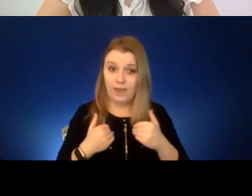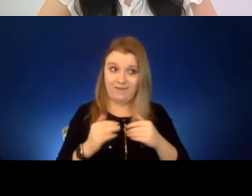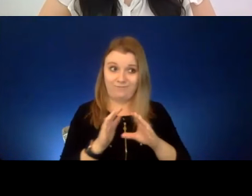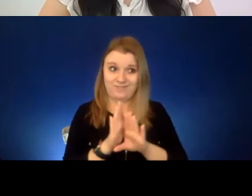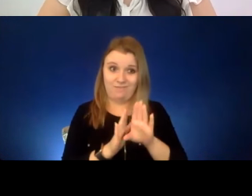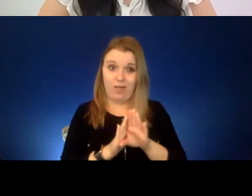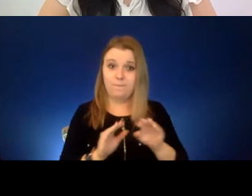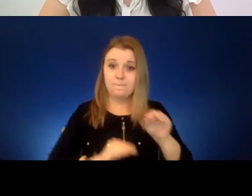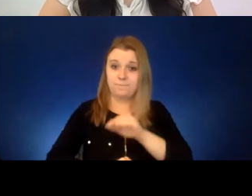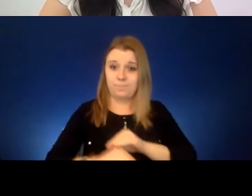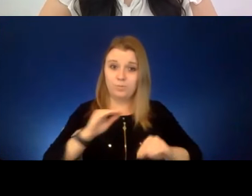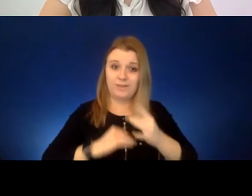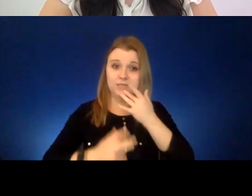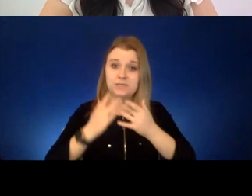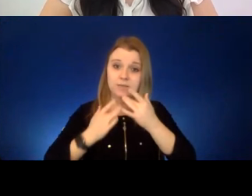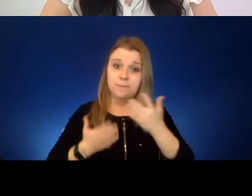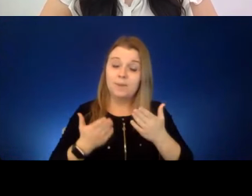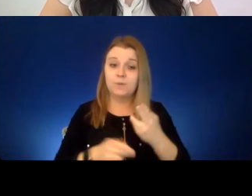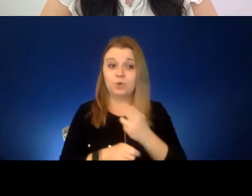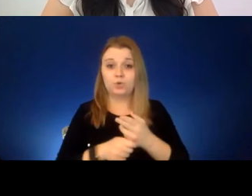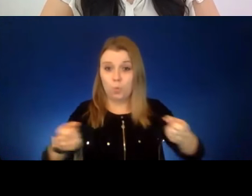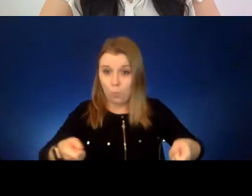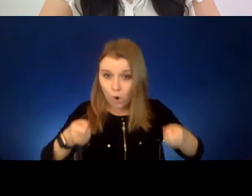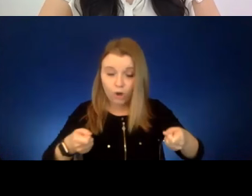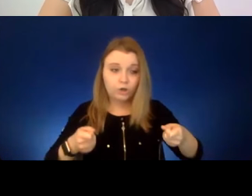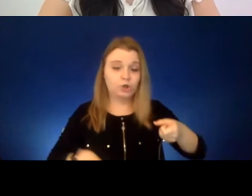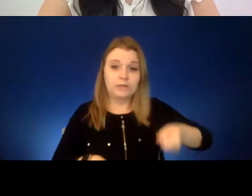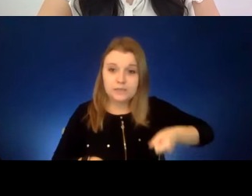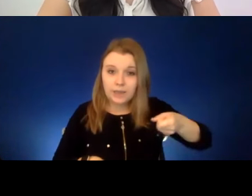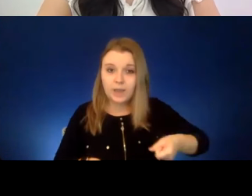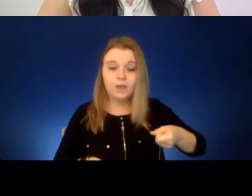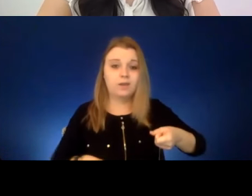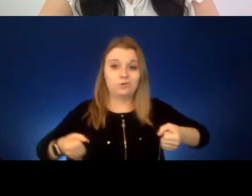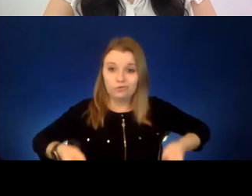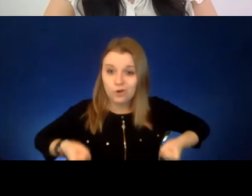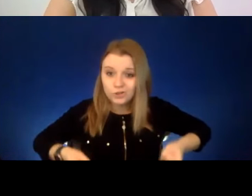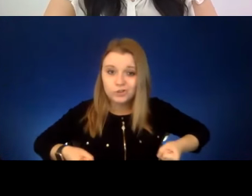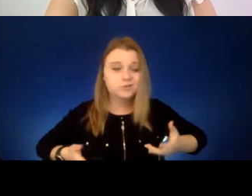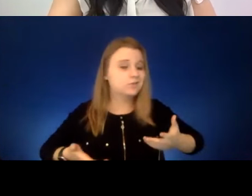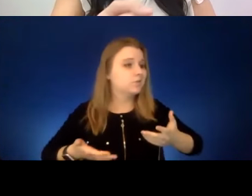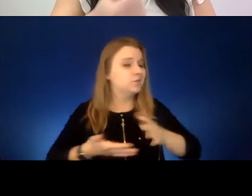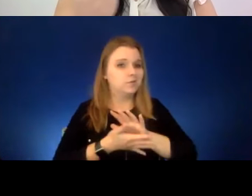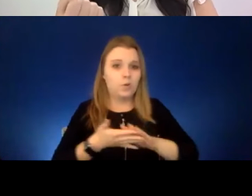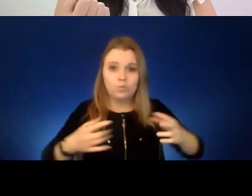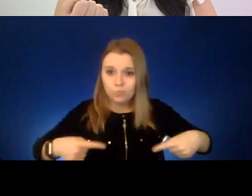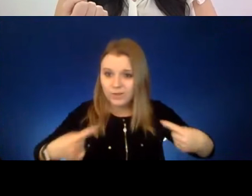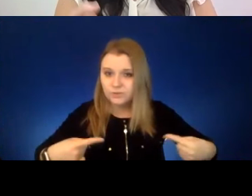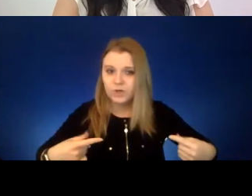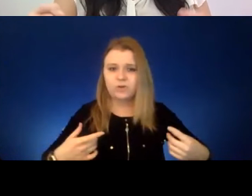meaning they might be using a walker, a cane, crutches, a wheelchair or a rollator. It's really difficult to open a manual door